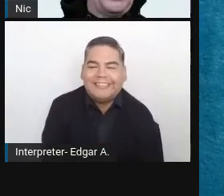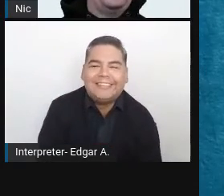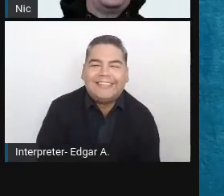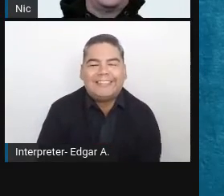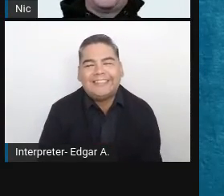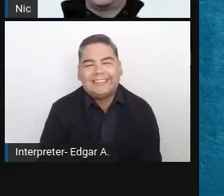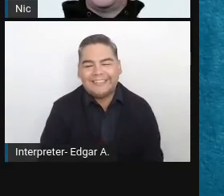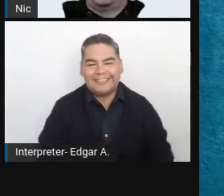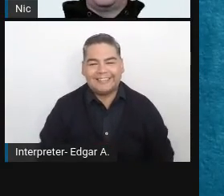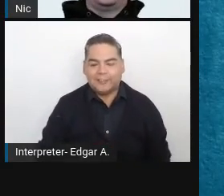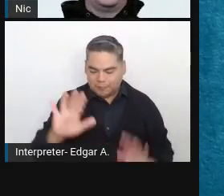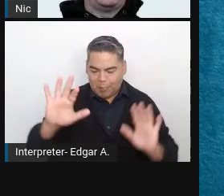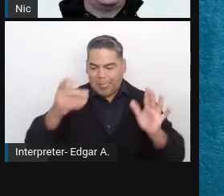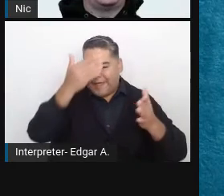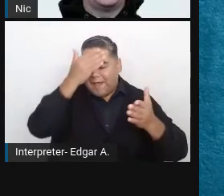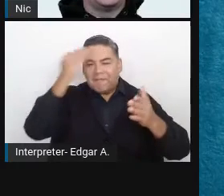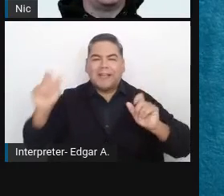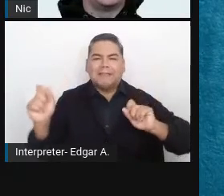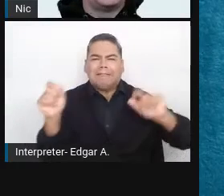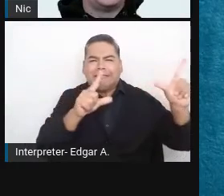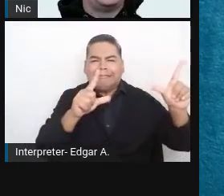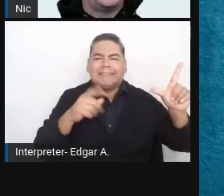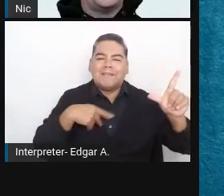I forgot my slide about learning management systems, there you go.